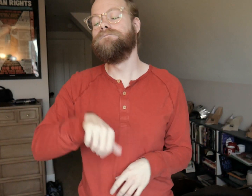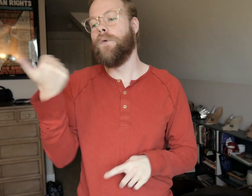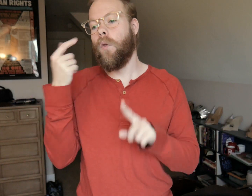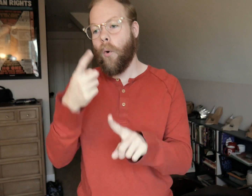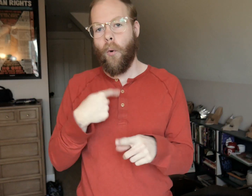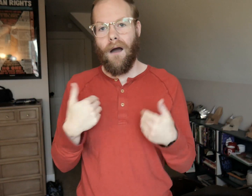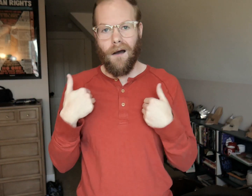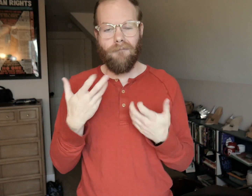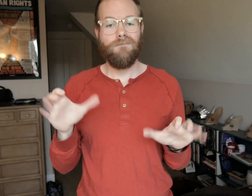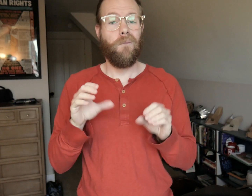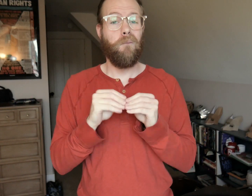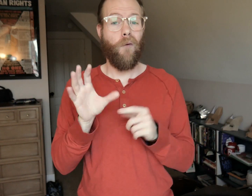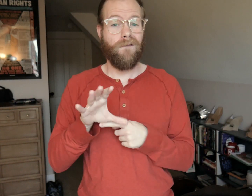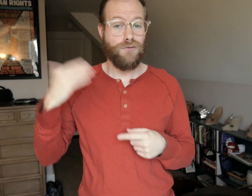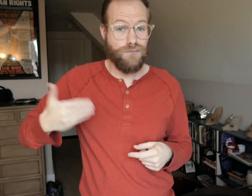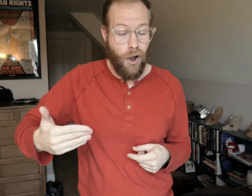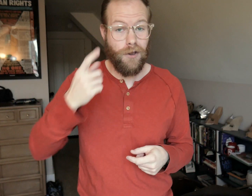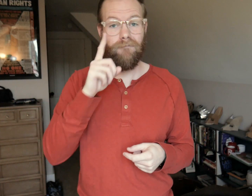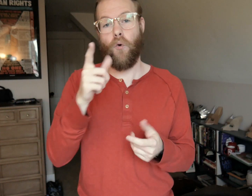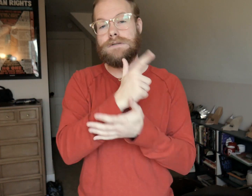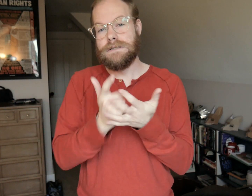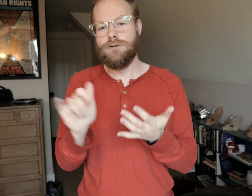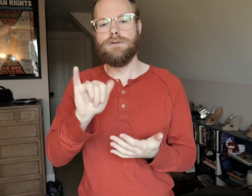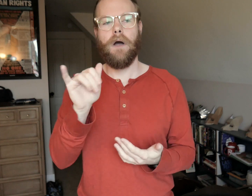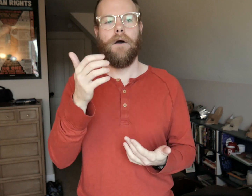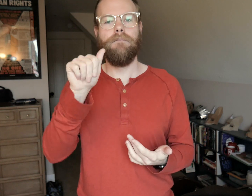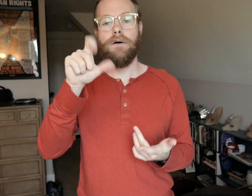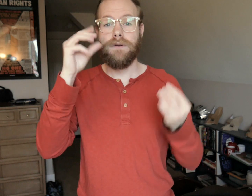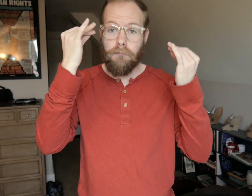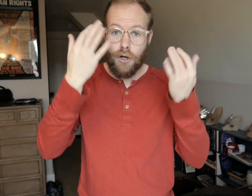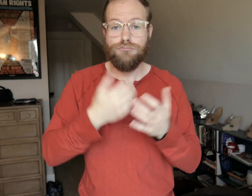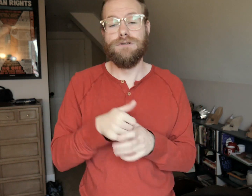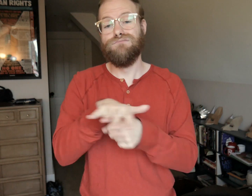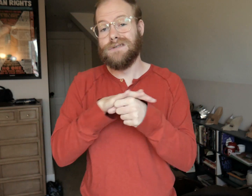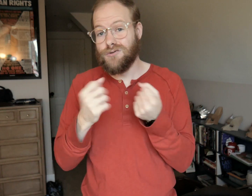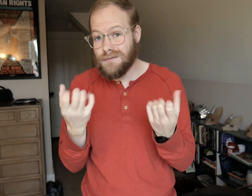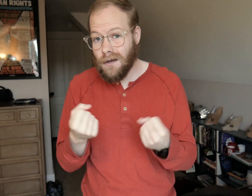Another goal I have is doing more videos regularly for series like ASL Ponderings and Regional Signs.